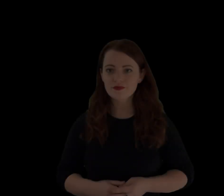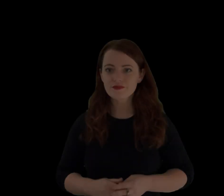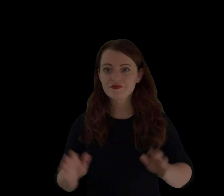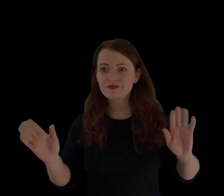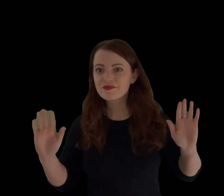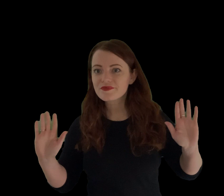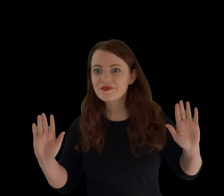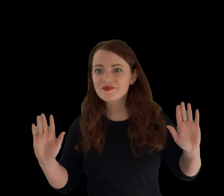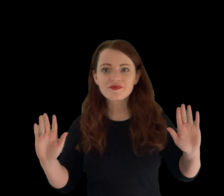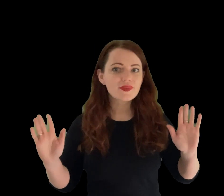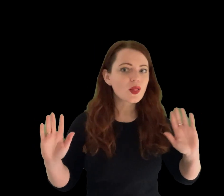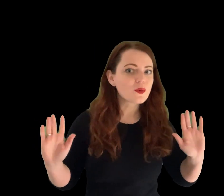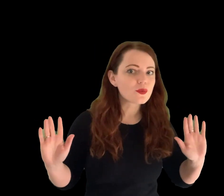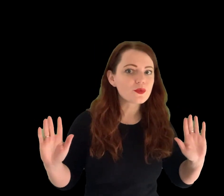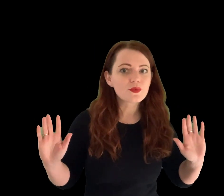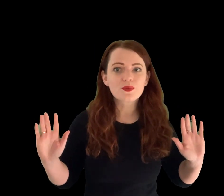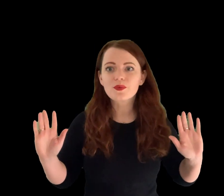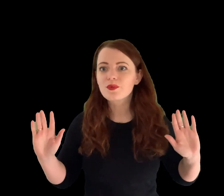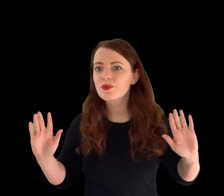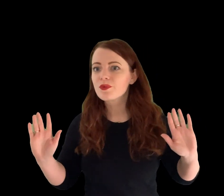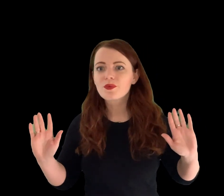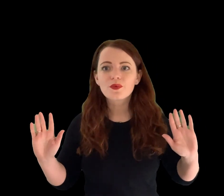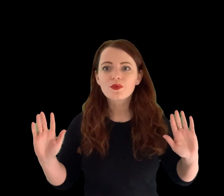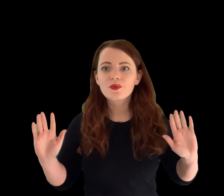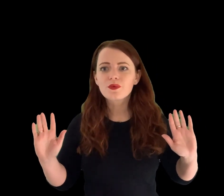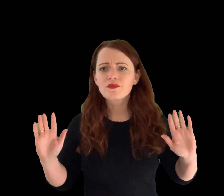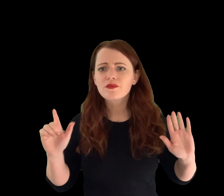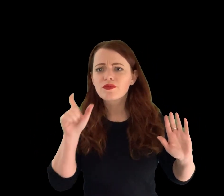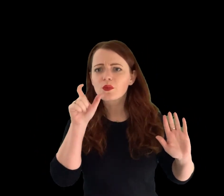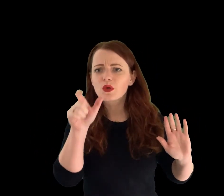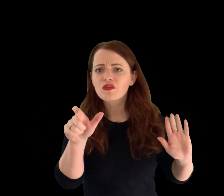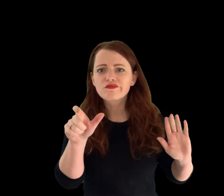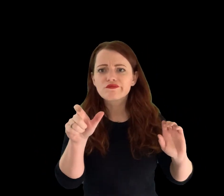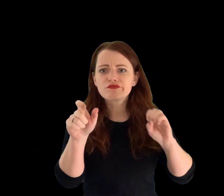Hello? Hello? the word fell dead As it left her lips